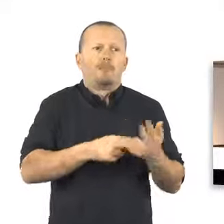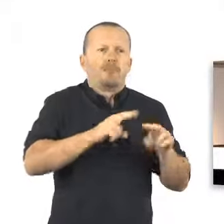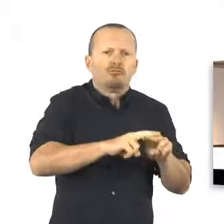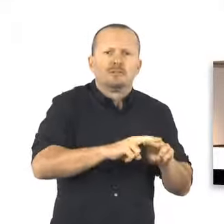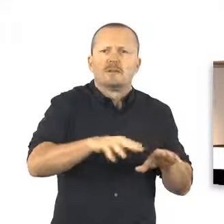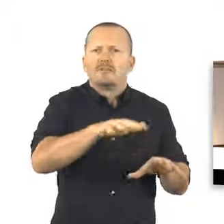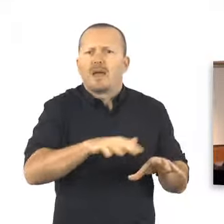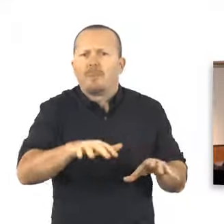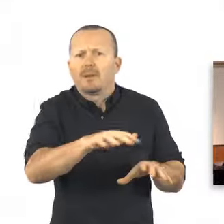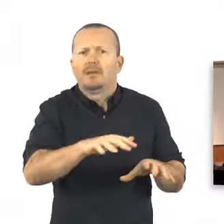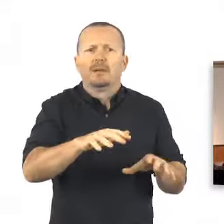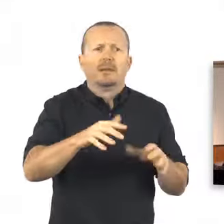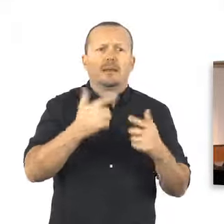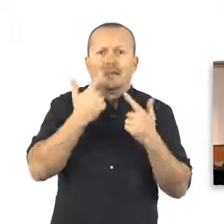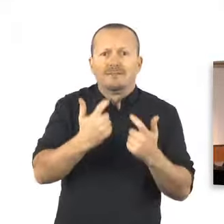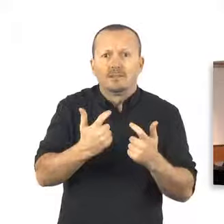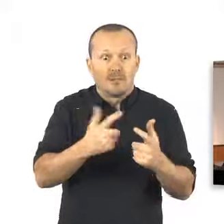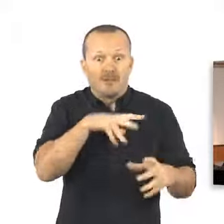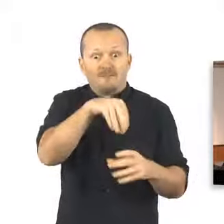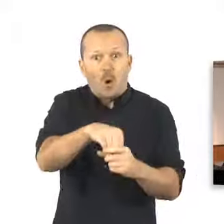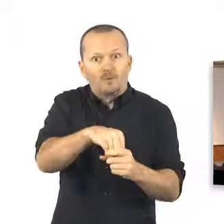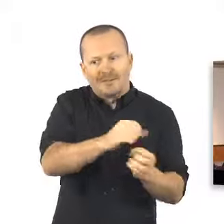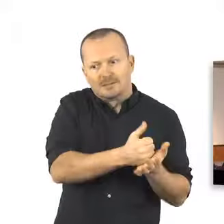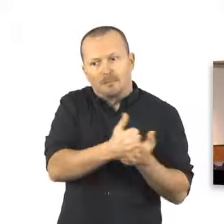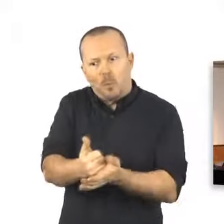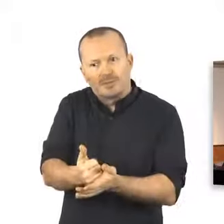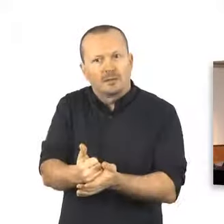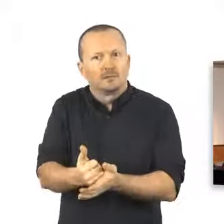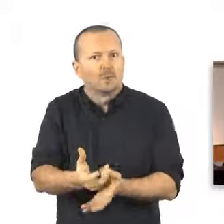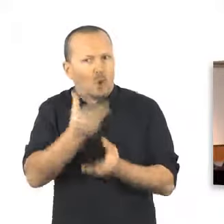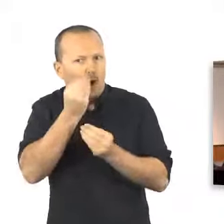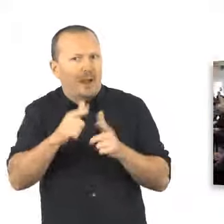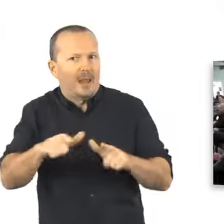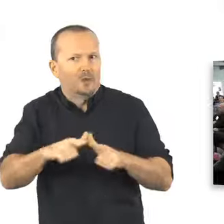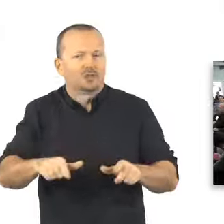how parents, caregivers and whānau are involved in supporting children to develop language.